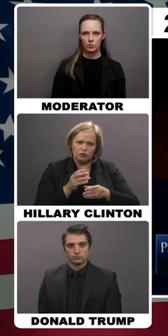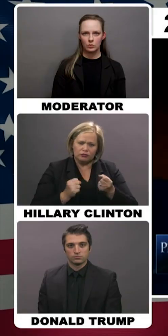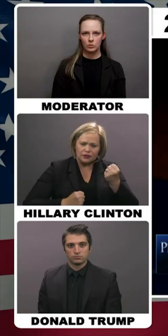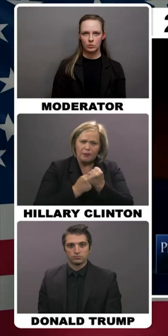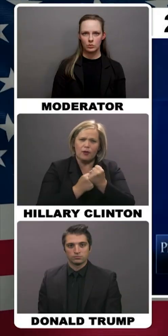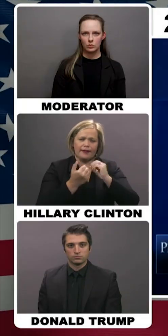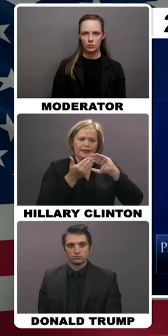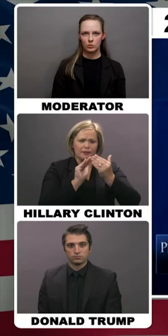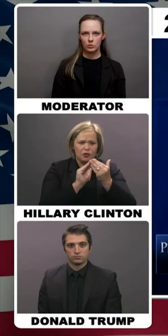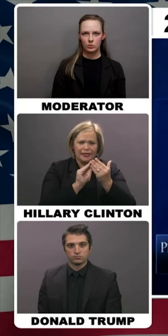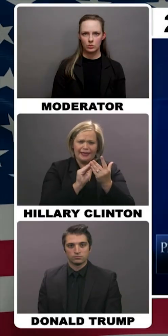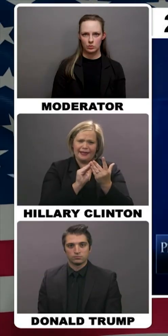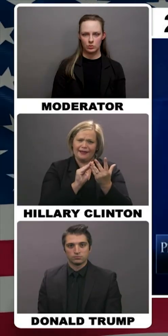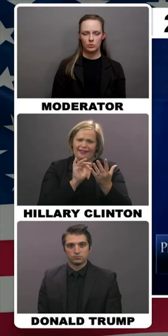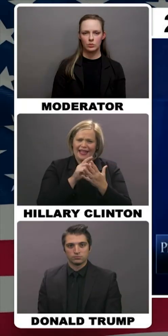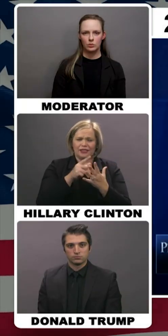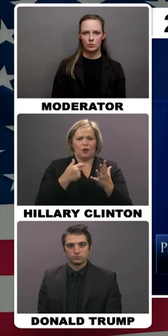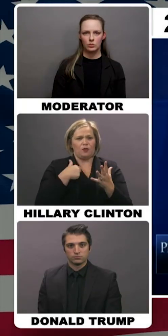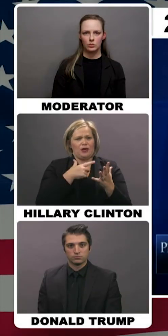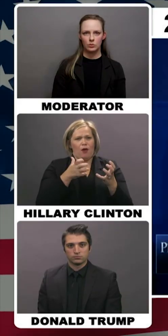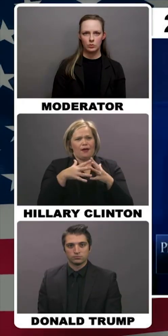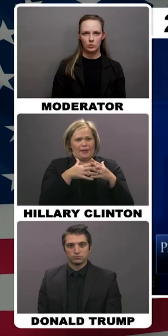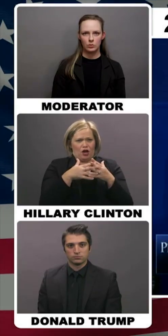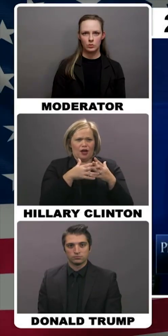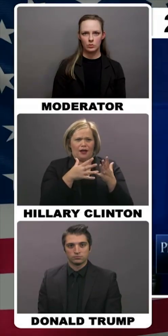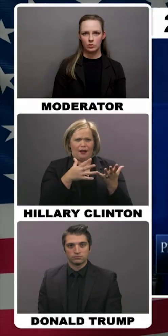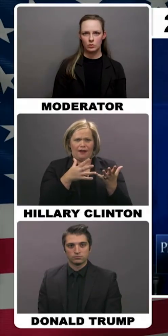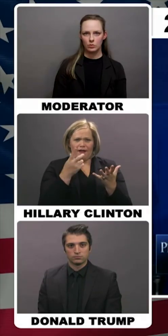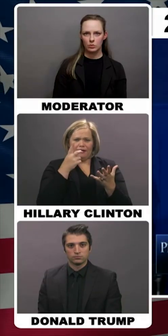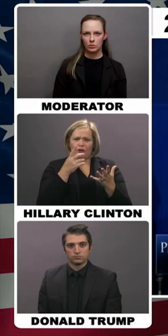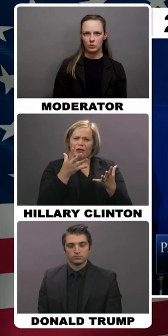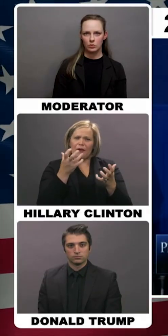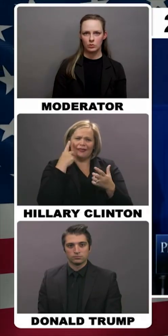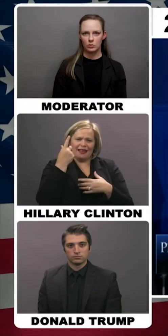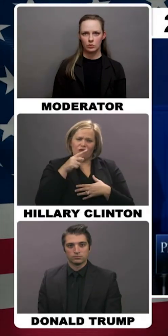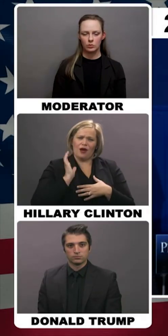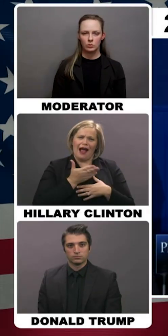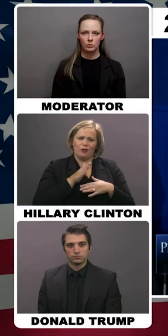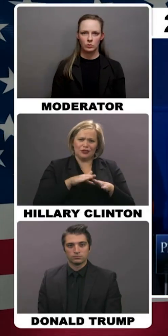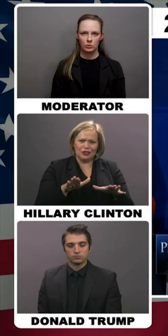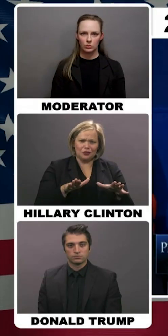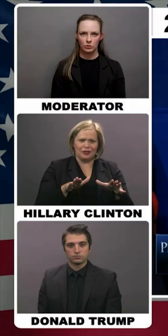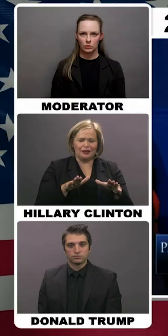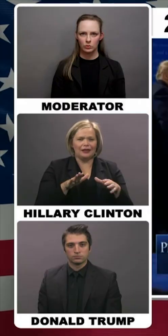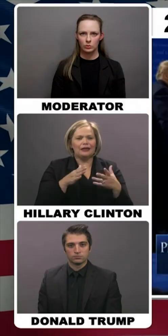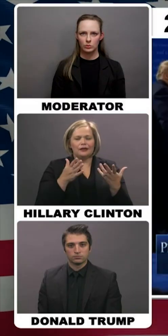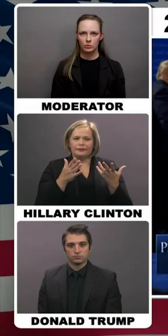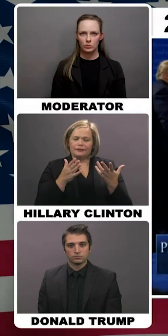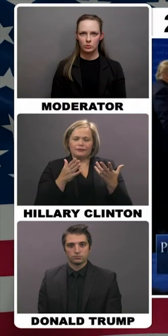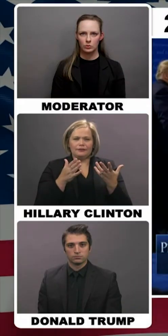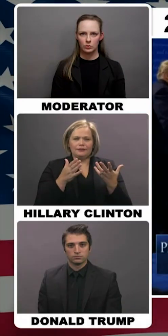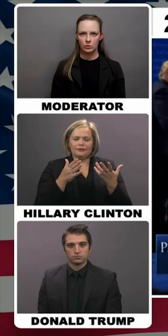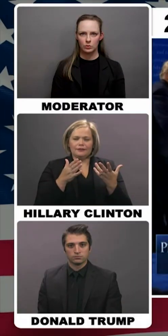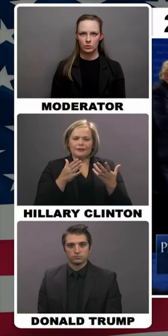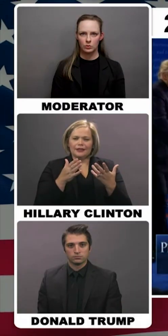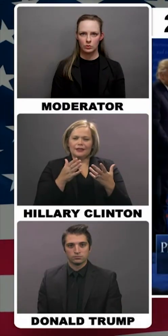for our children and our grandchildren. It's also very shortsighted and even dangerous to be engaging in the kind